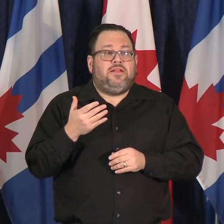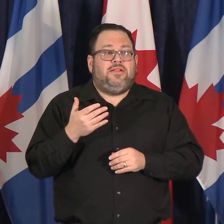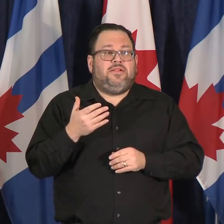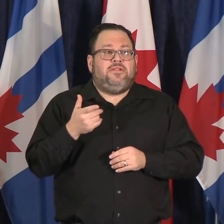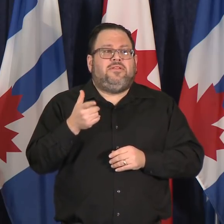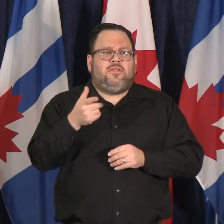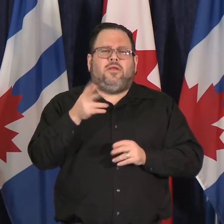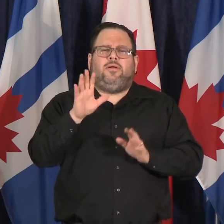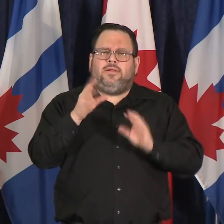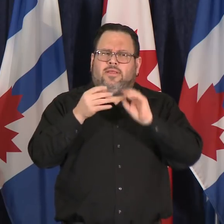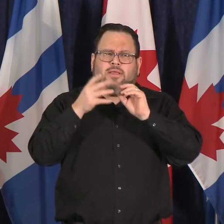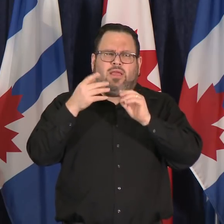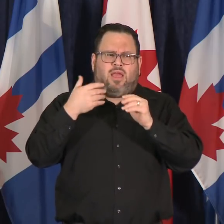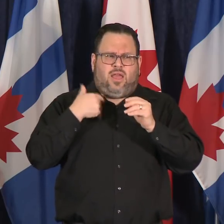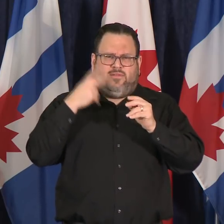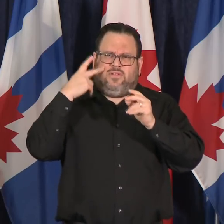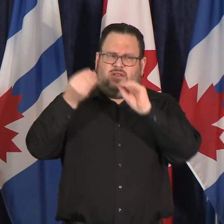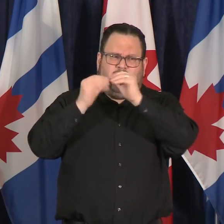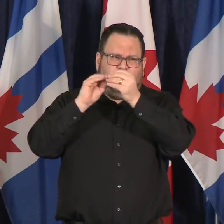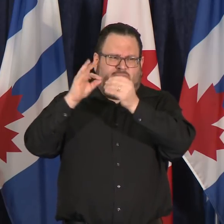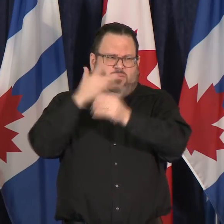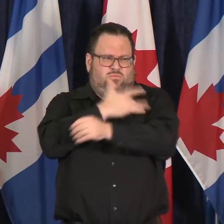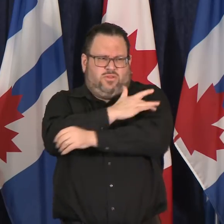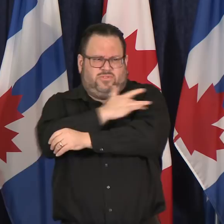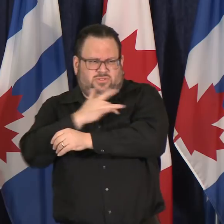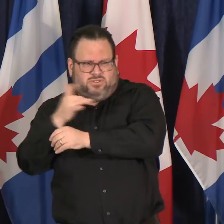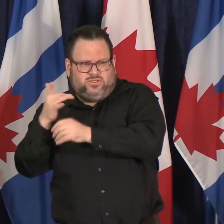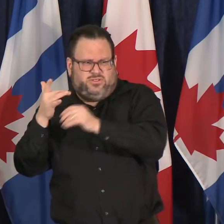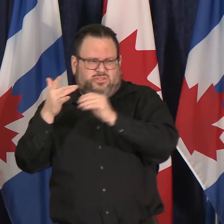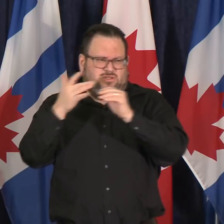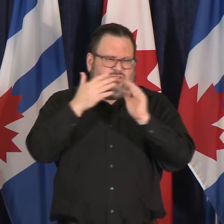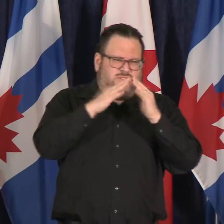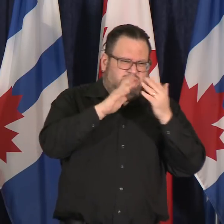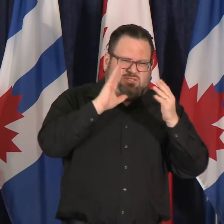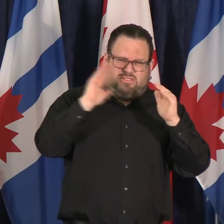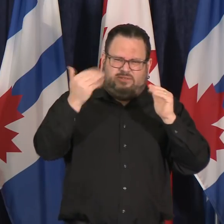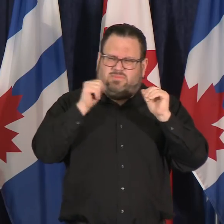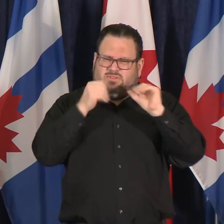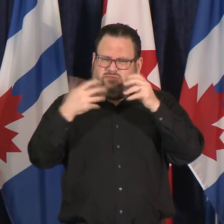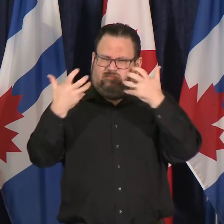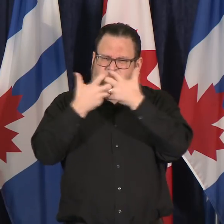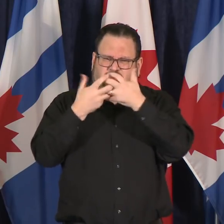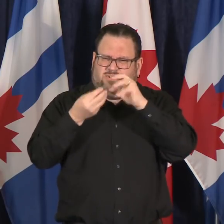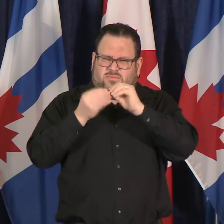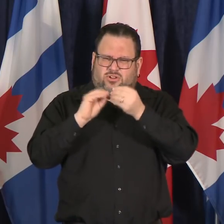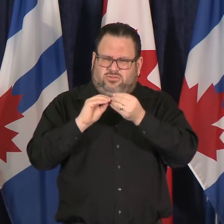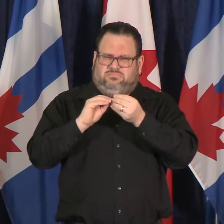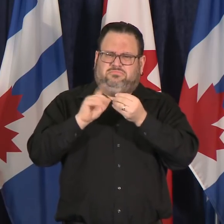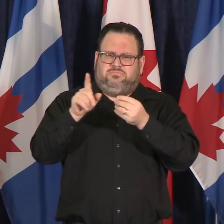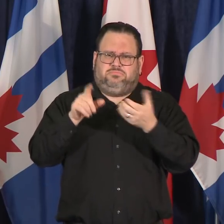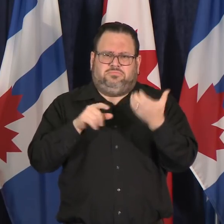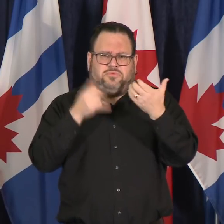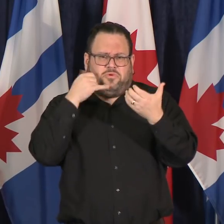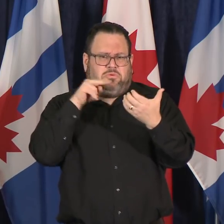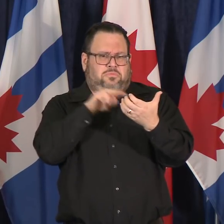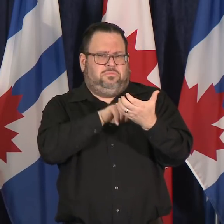you yesterday just checking from my team the province disclosed three new Toronto